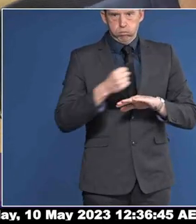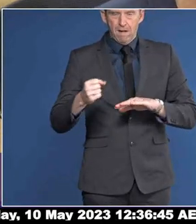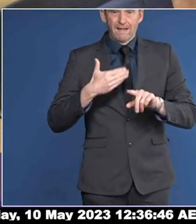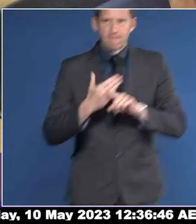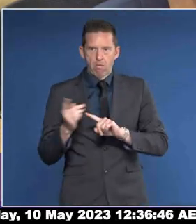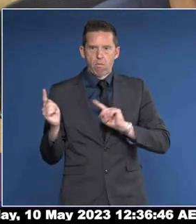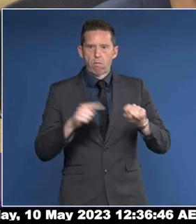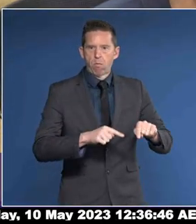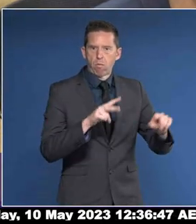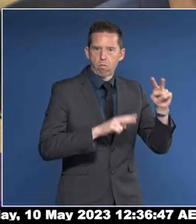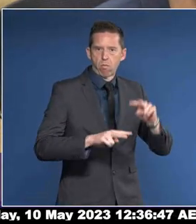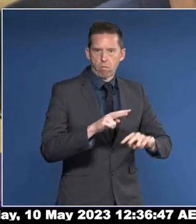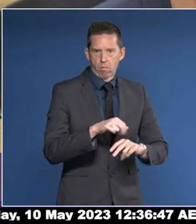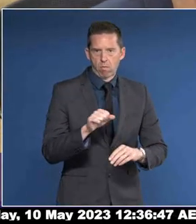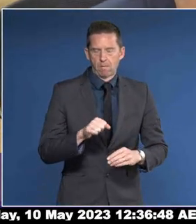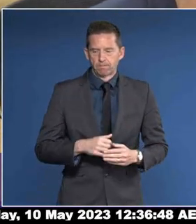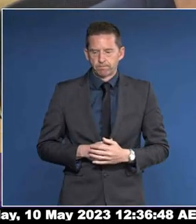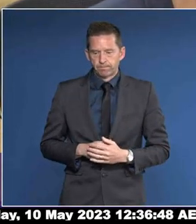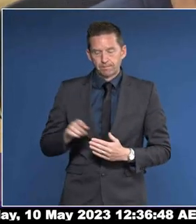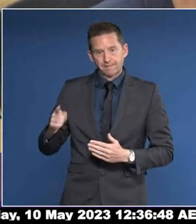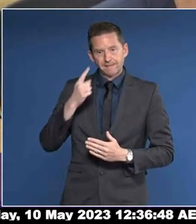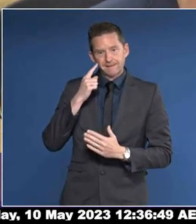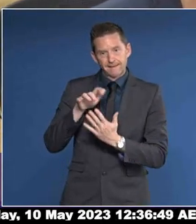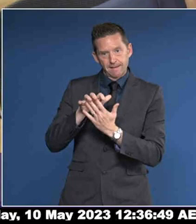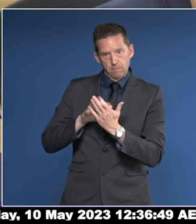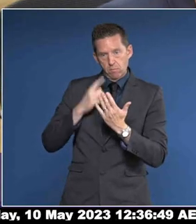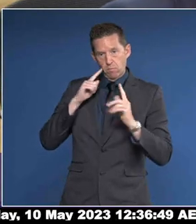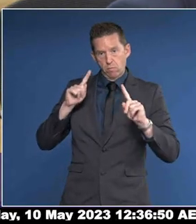police return with Child Safety and this is what's said: